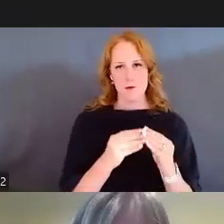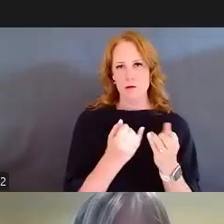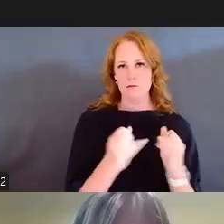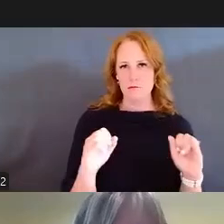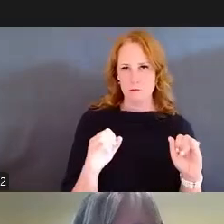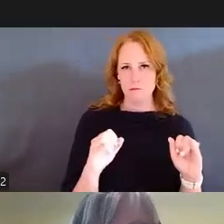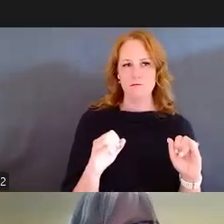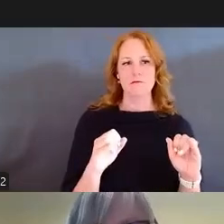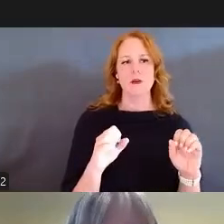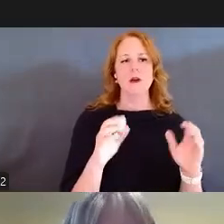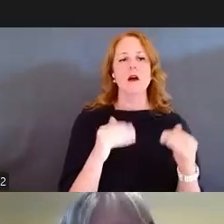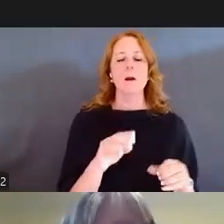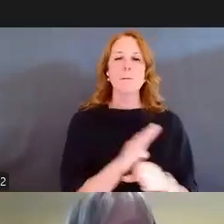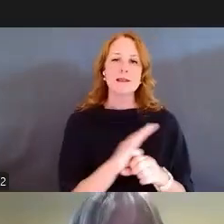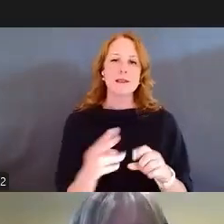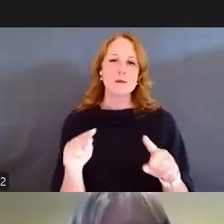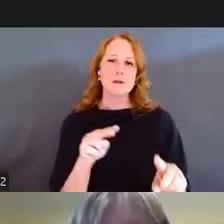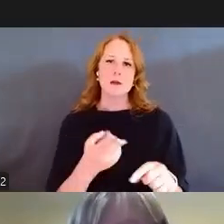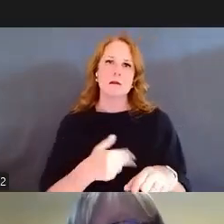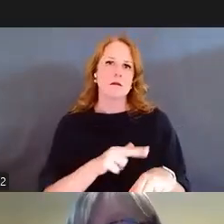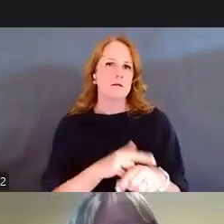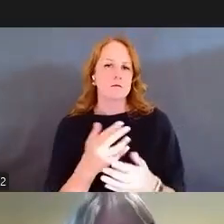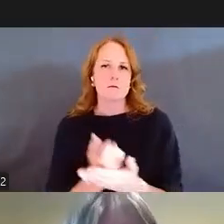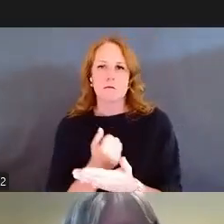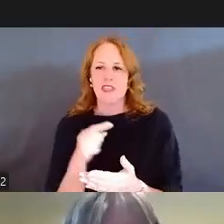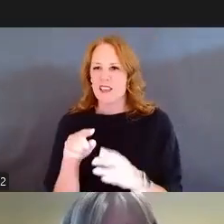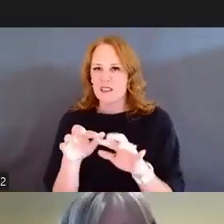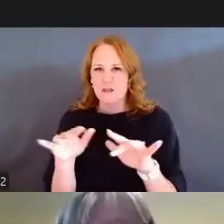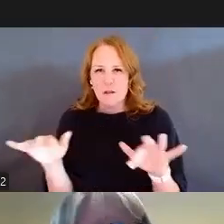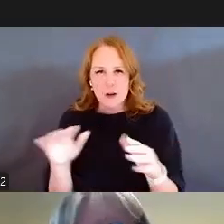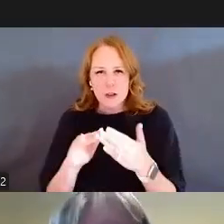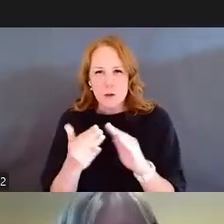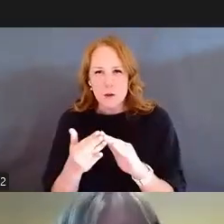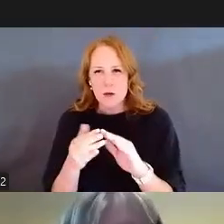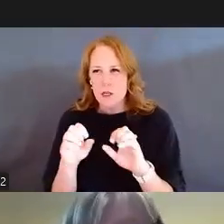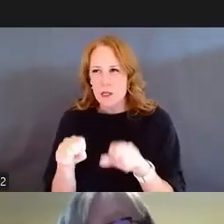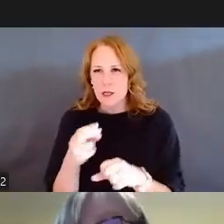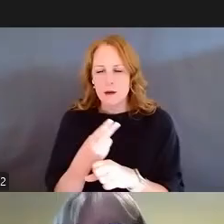perspective. Of course you're tapping into this diverse community of thinkers people that think